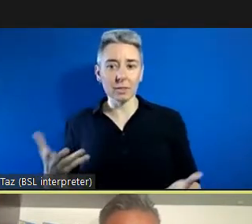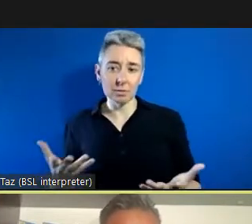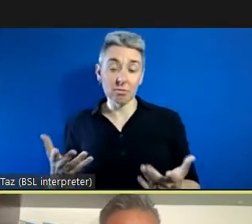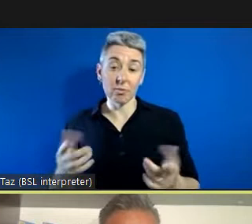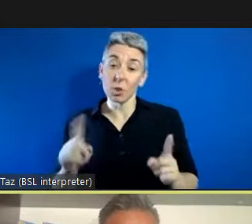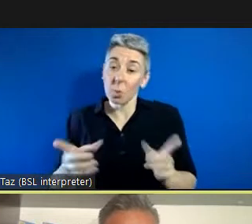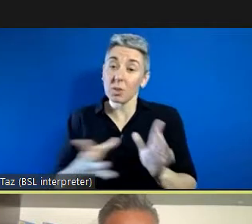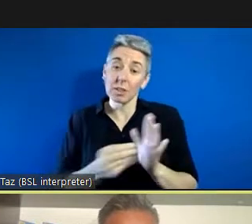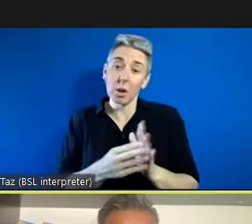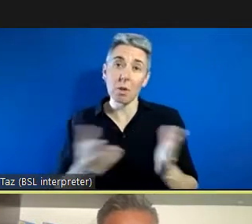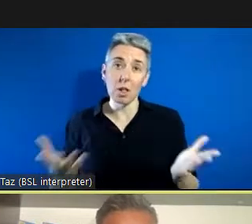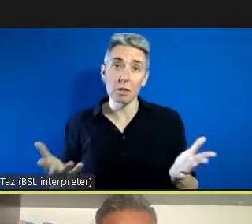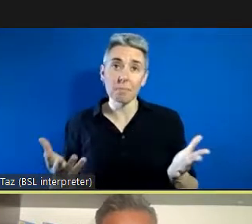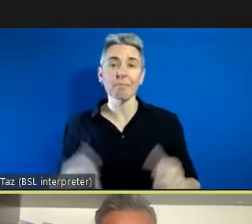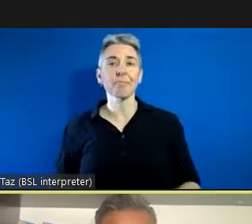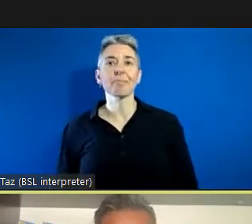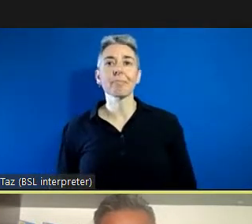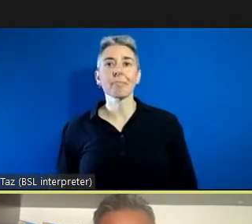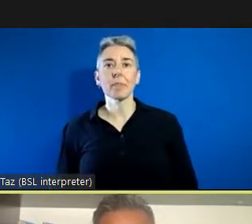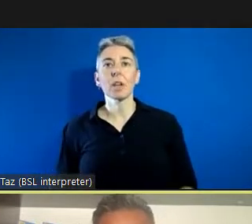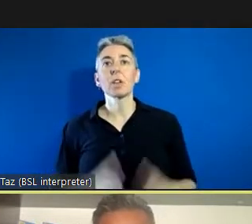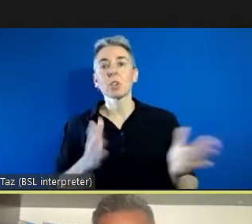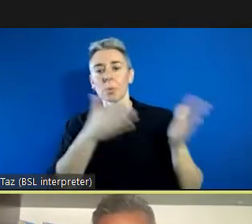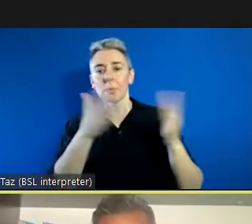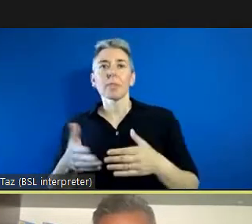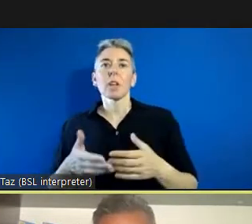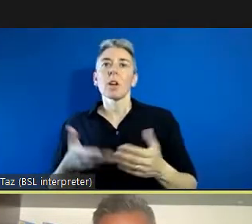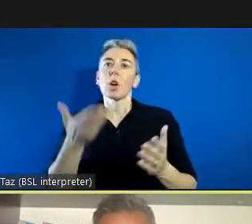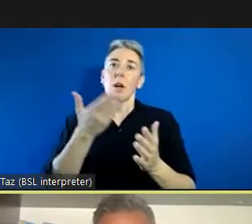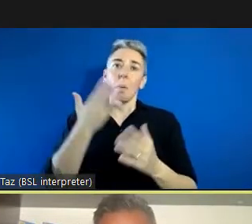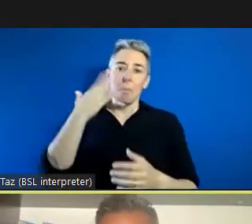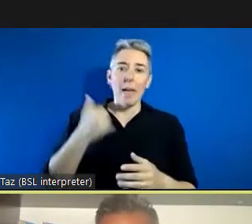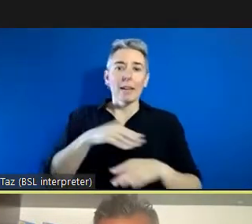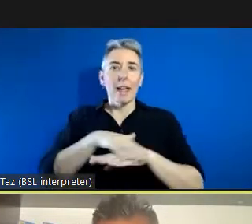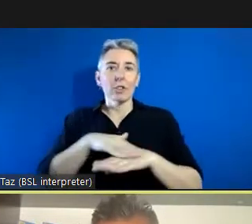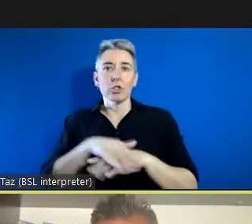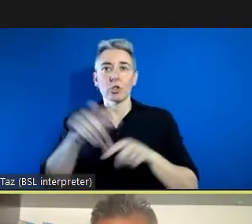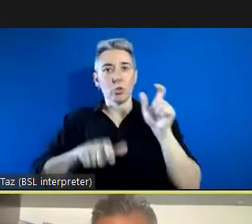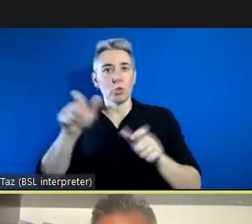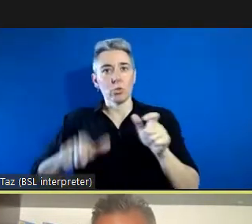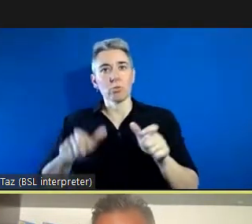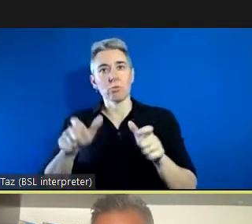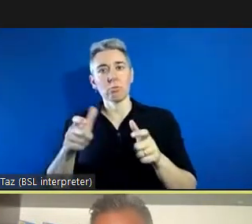of course, have less social value in so many places. So that again, as I say,